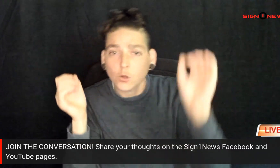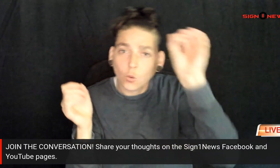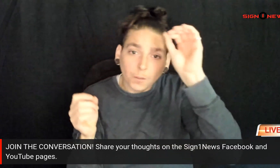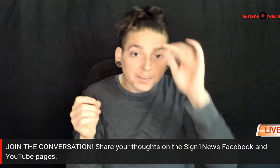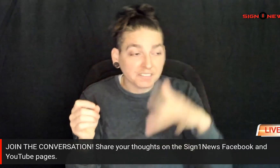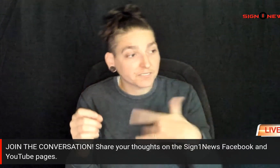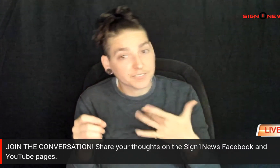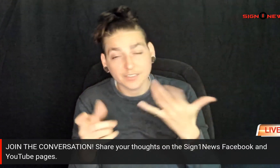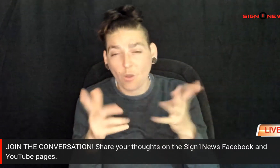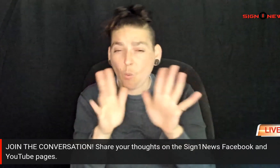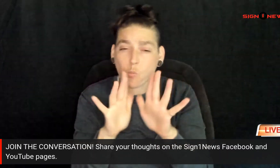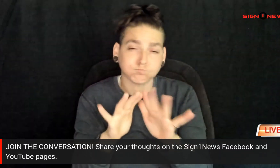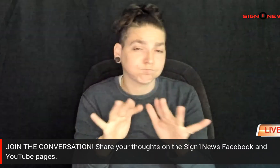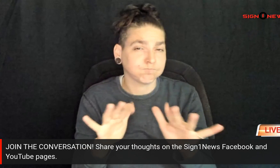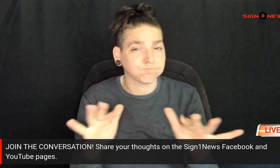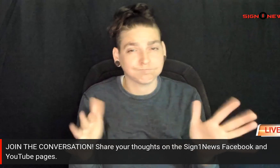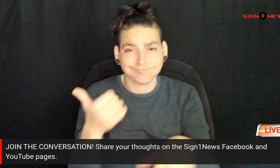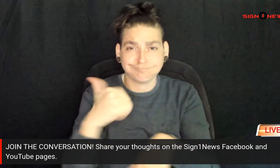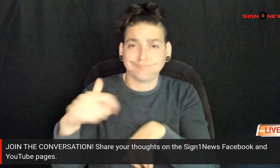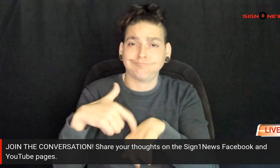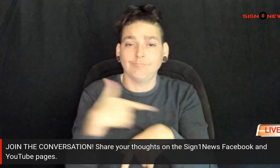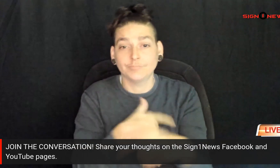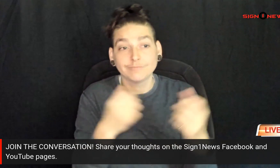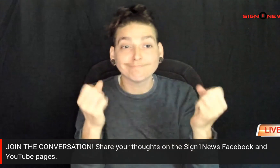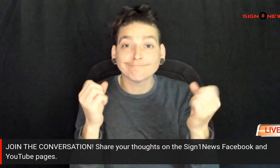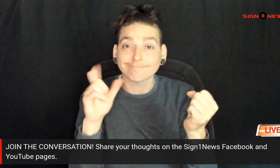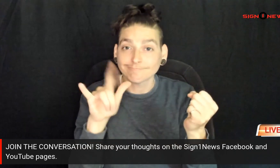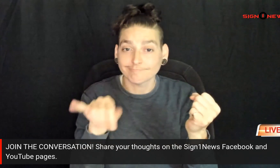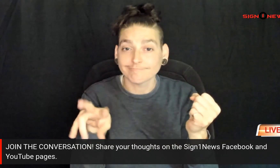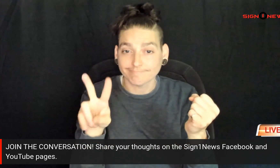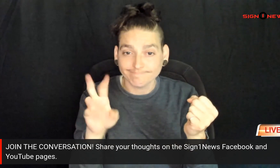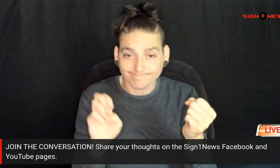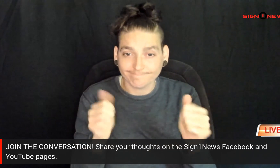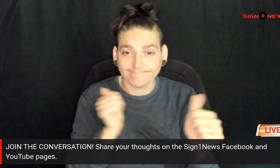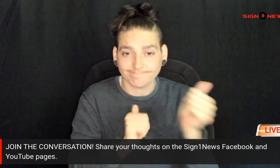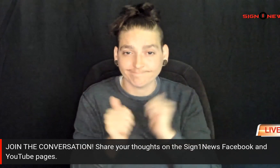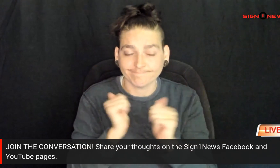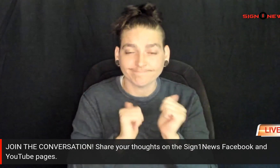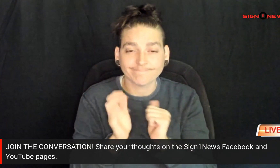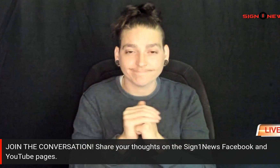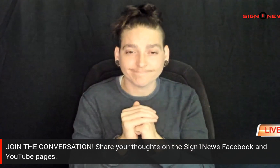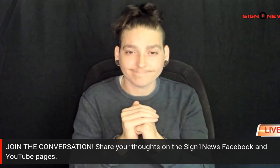again be sure to post your thoughts and comments at any time during any of the live shows